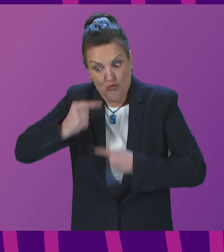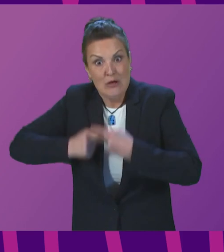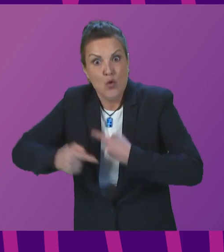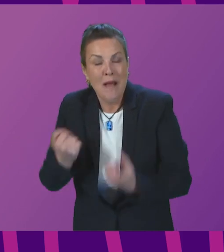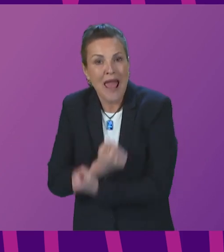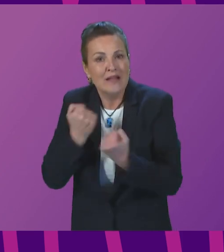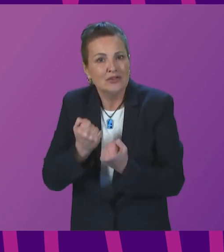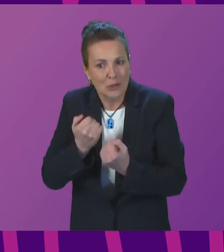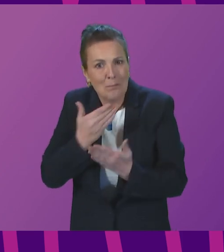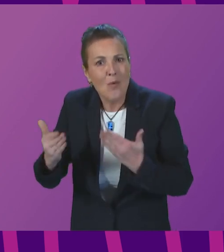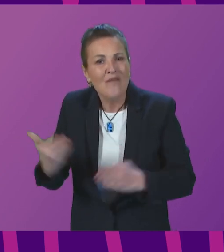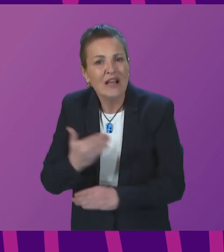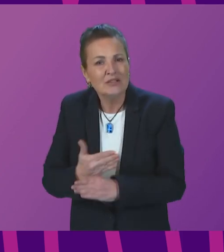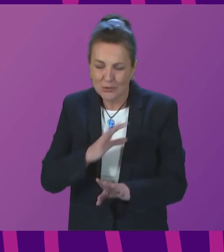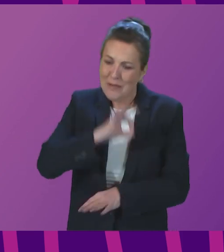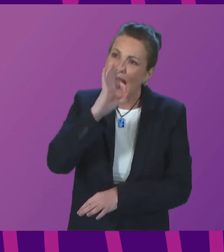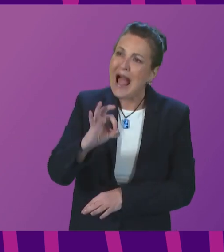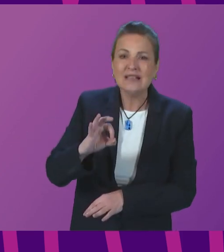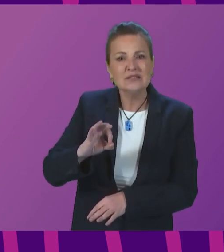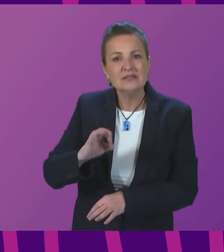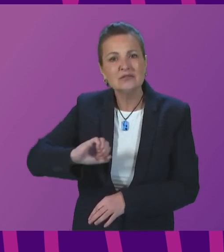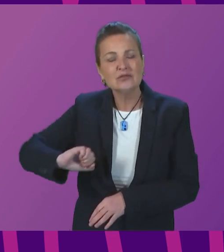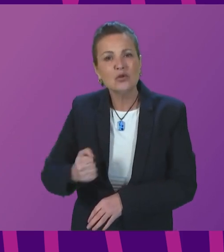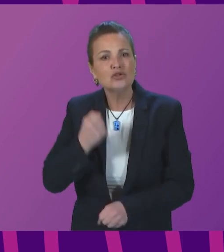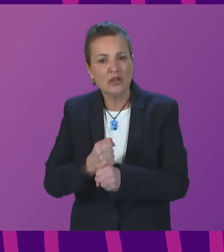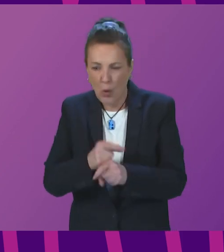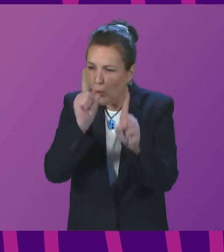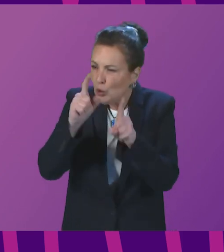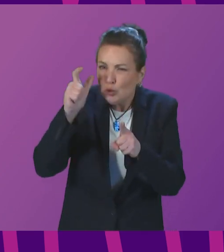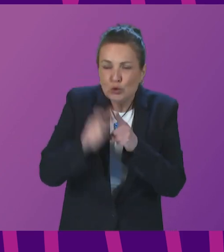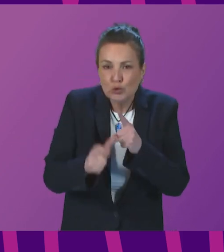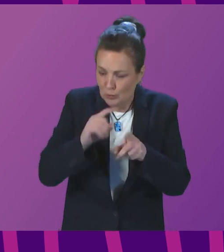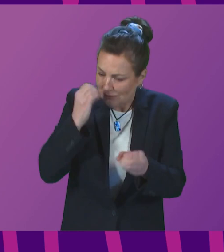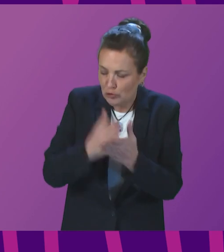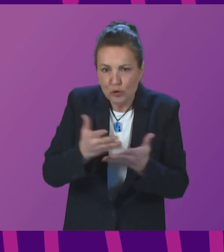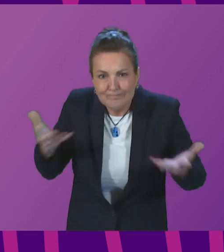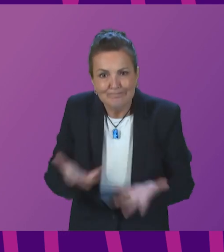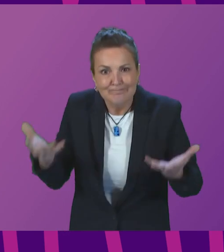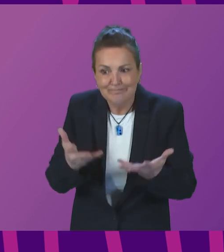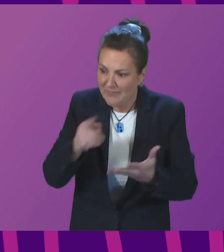What is the Scottish Government doing to supercharge renewables and energy efficiency programmes?